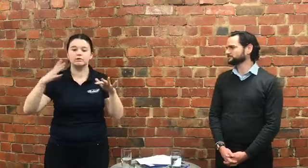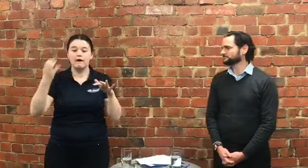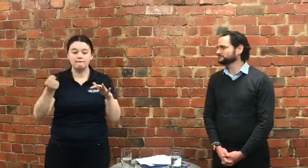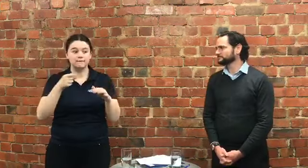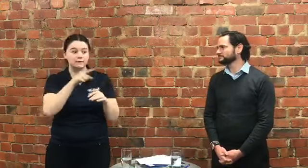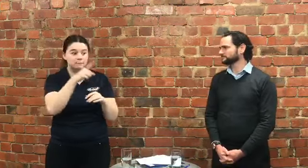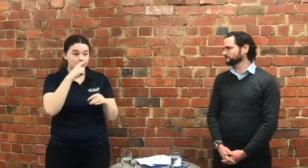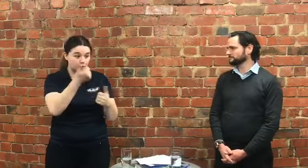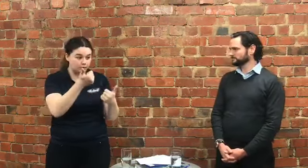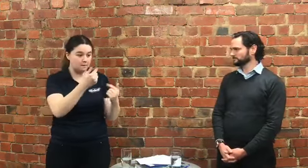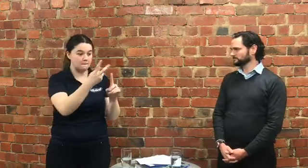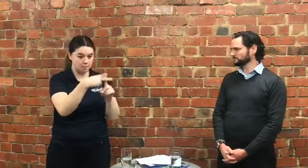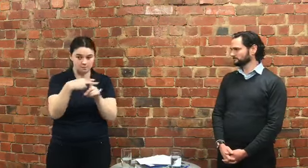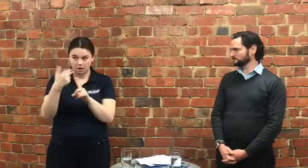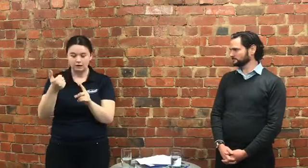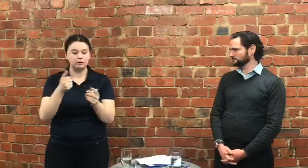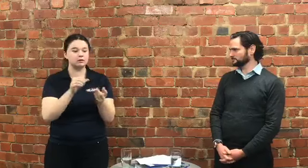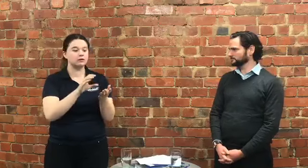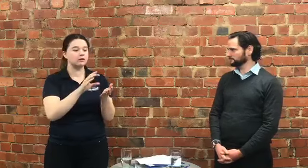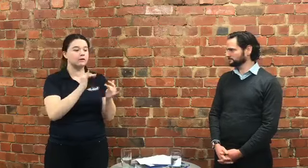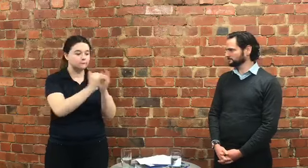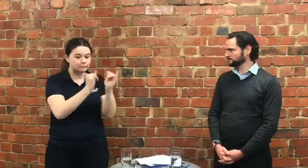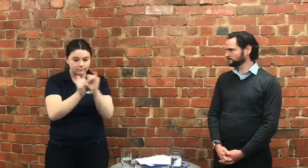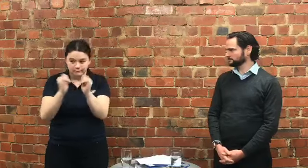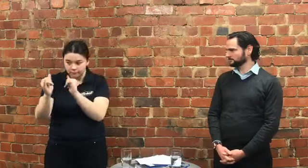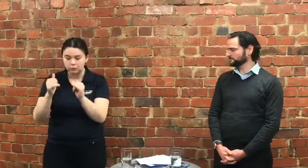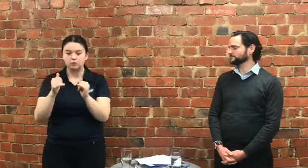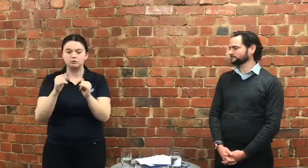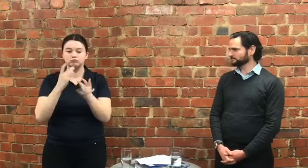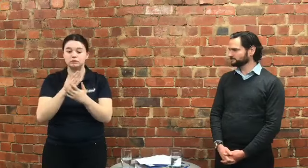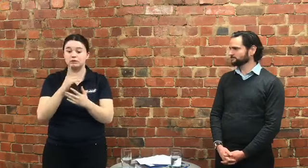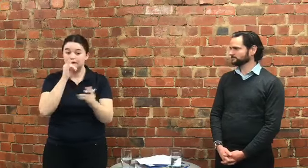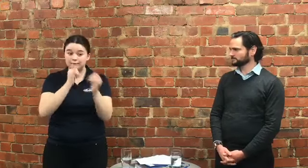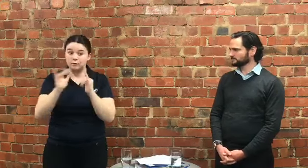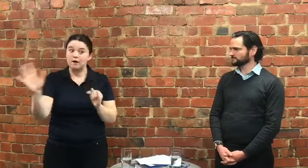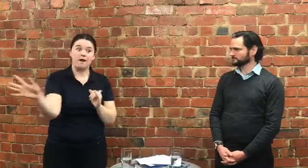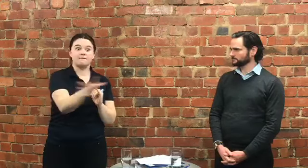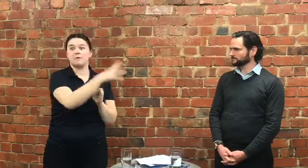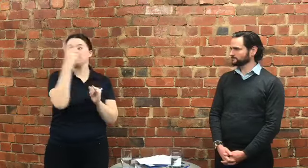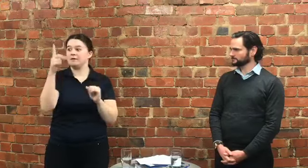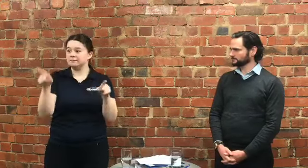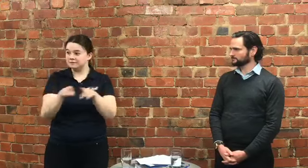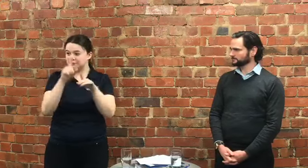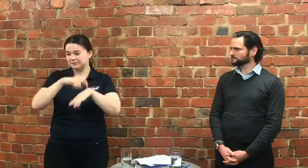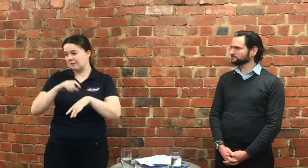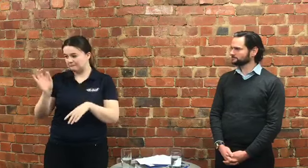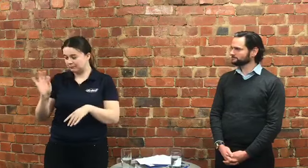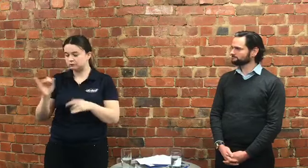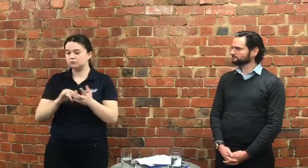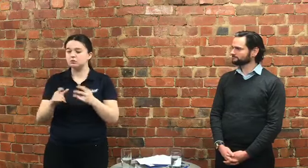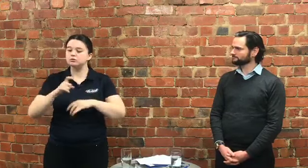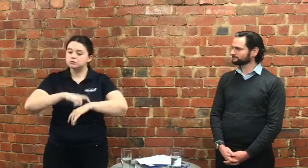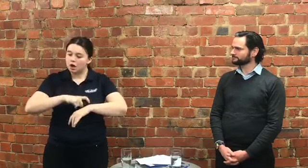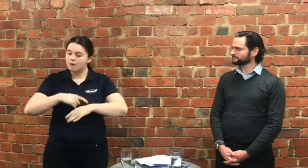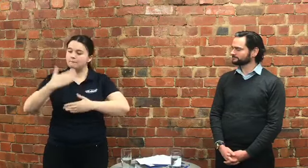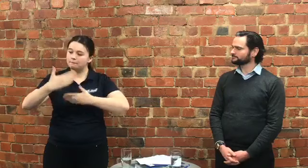is because the NDIA and NDIS is so incredibly busy. So many people have applied for an NDIS package,